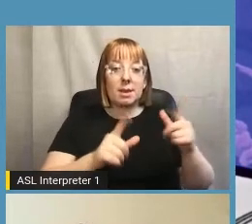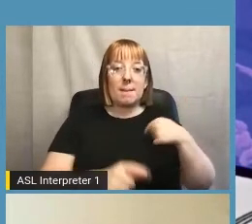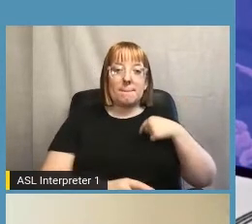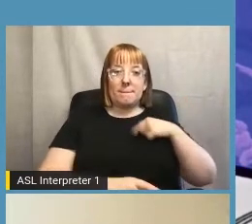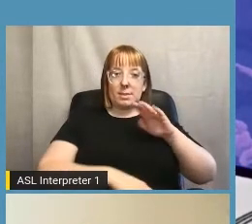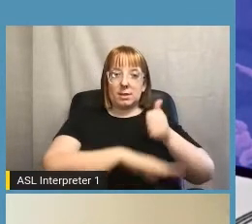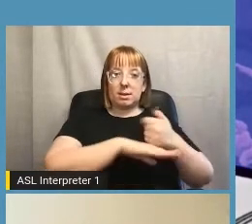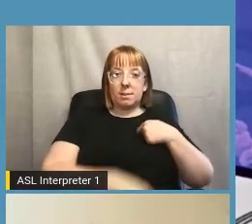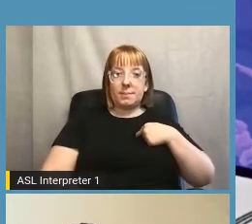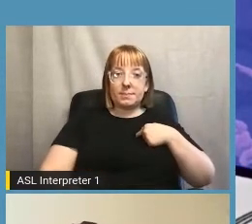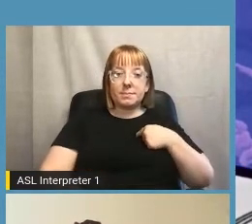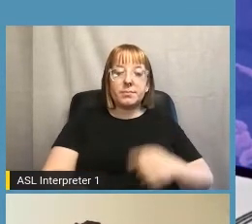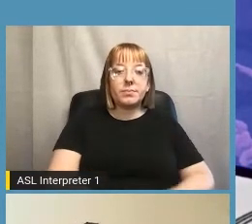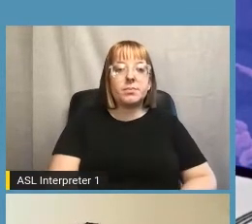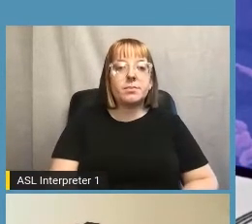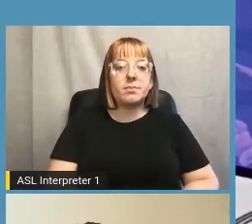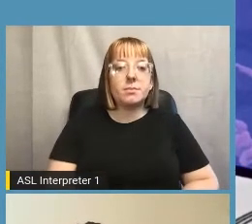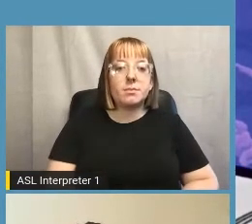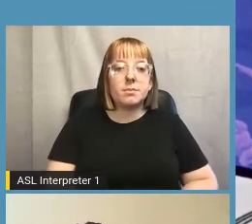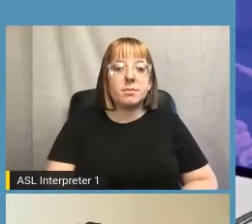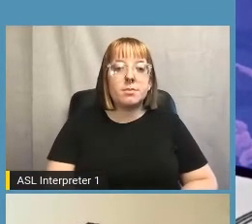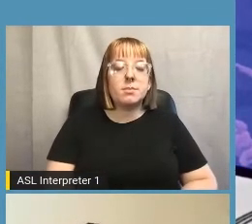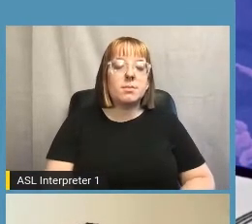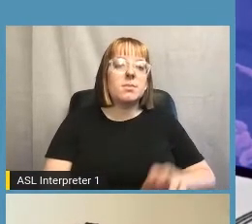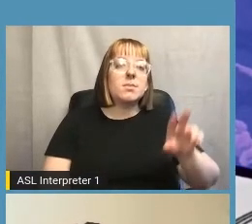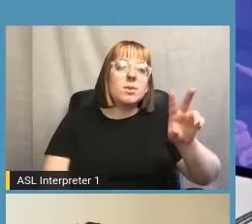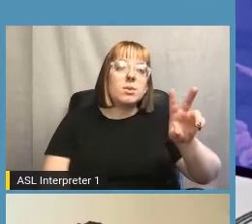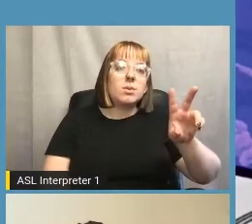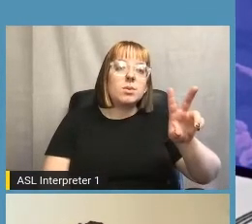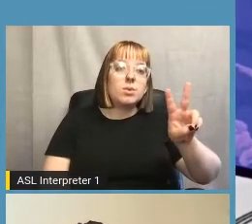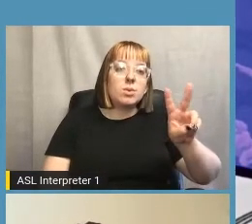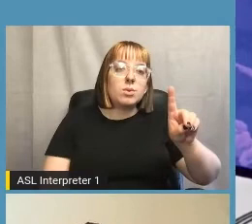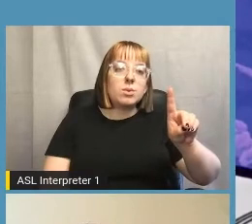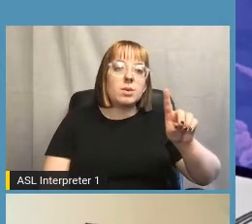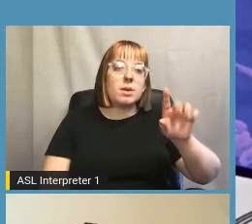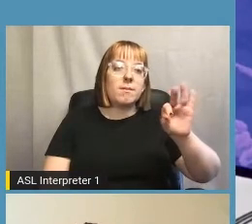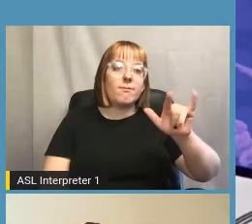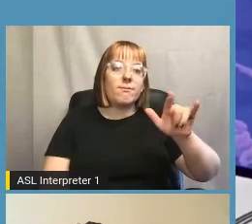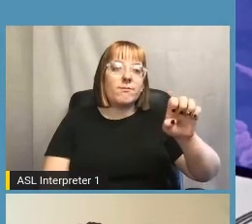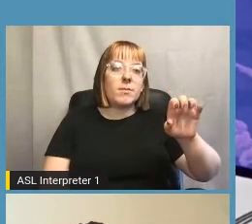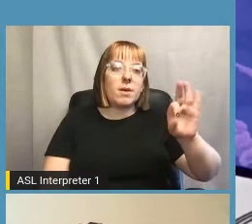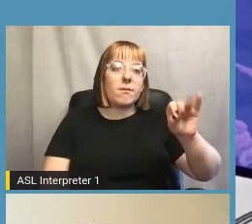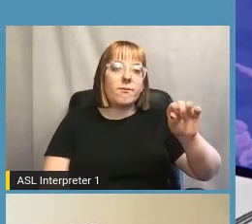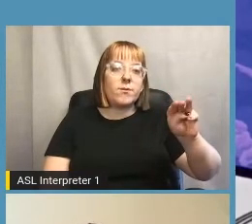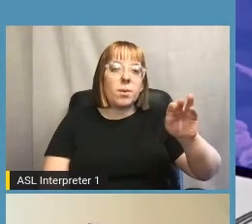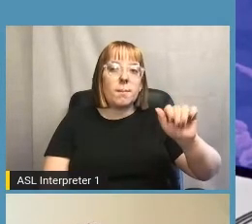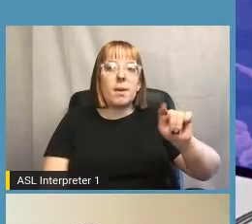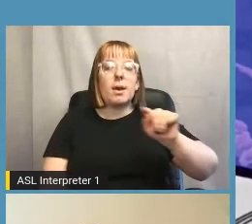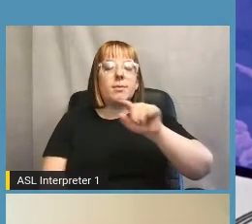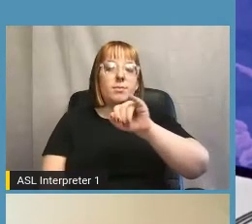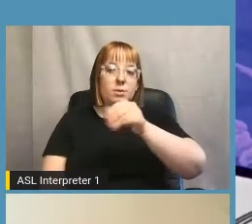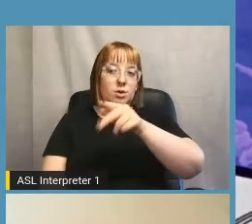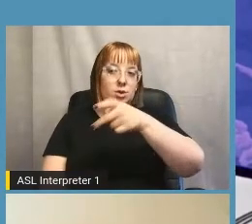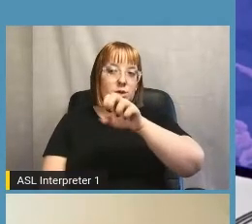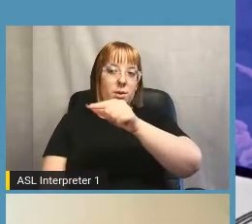so basically i took a broad two-dimensional um file format um jpegs and brought them into second